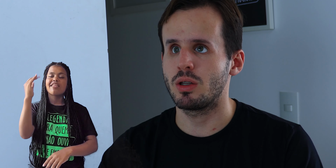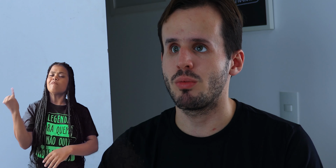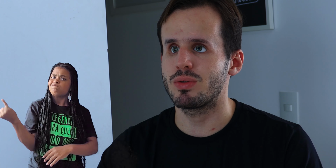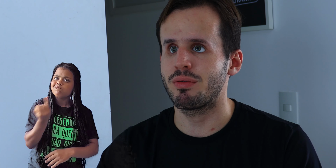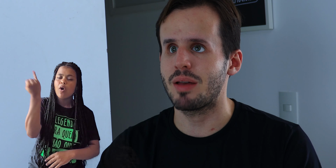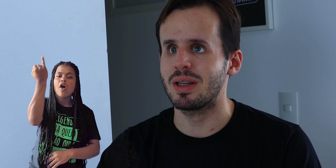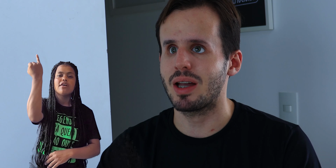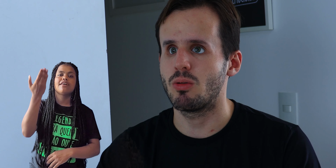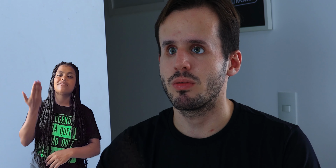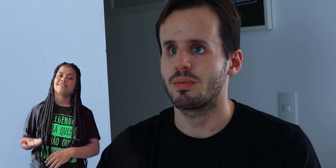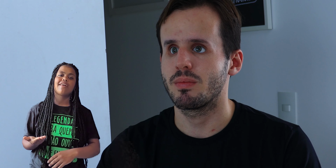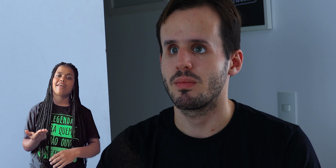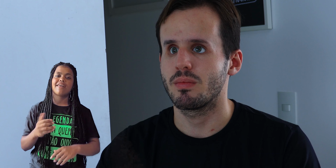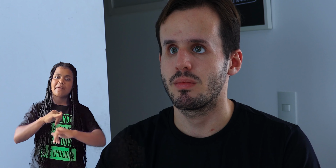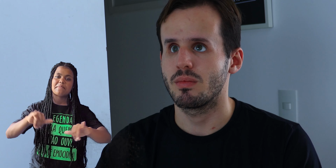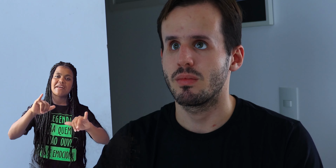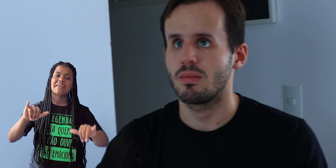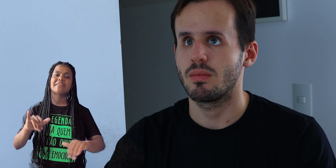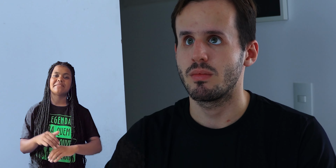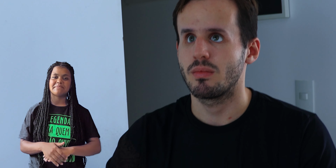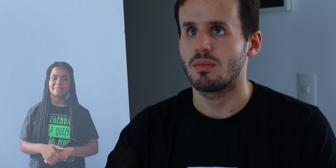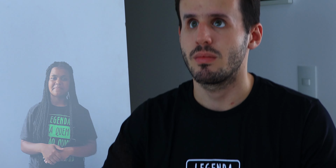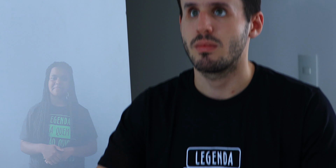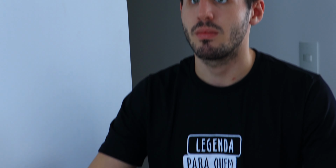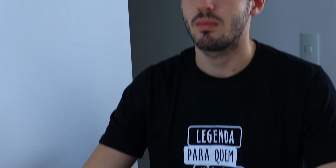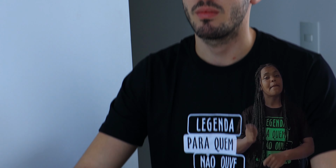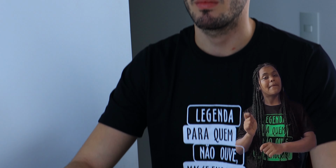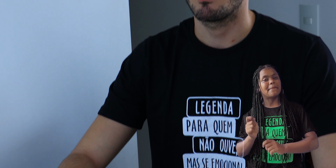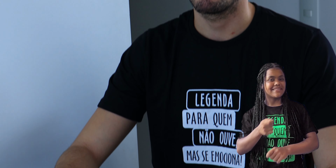how essential this is. Rhythm jazz